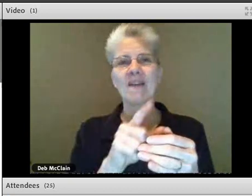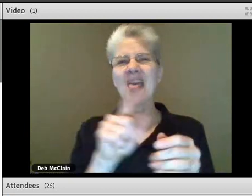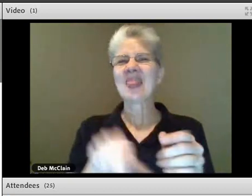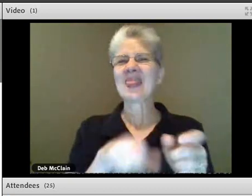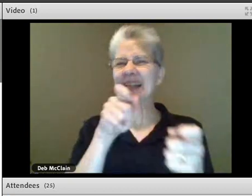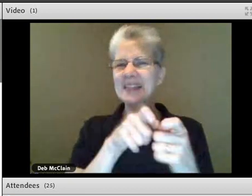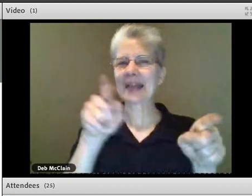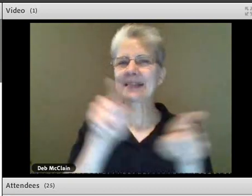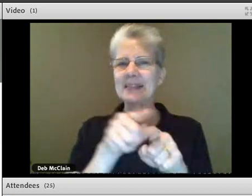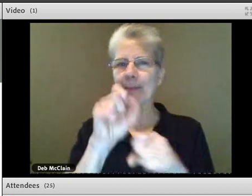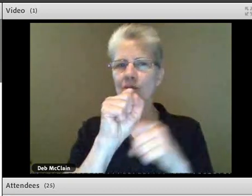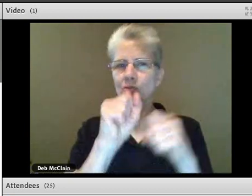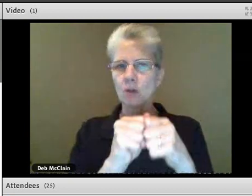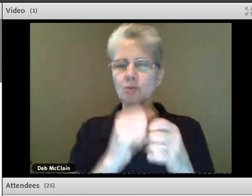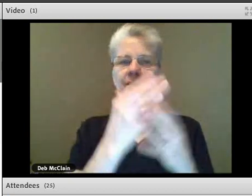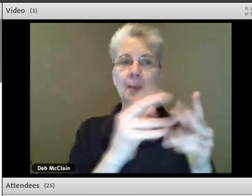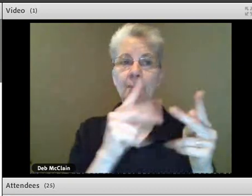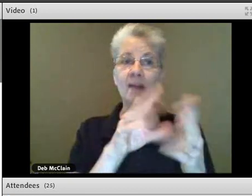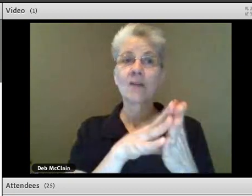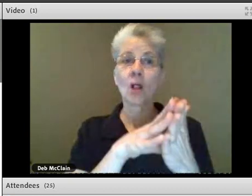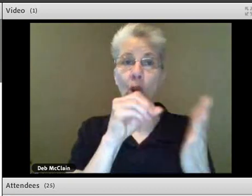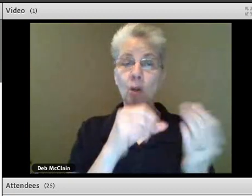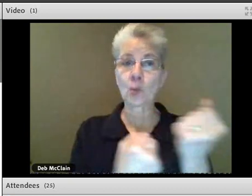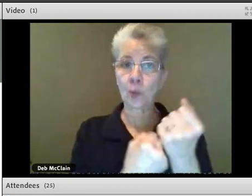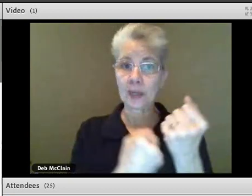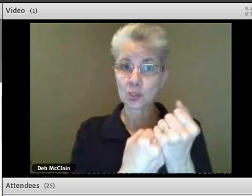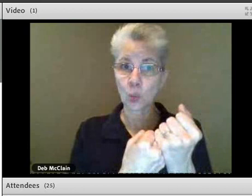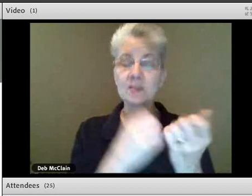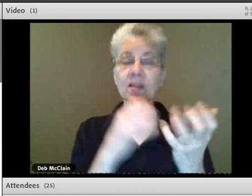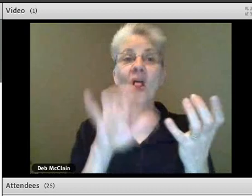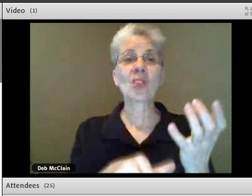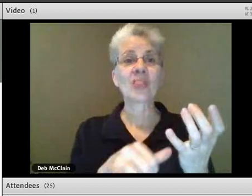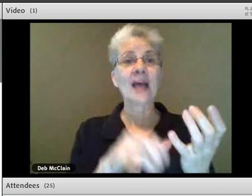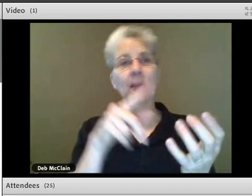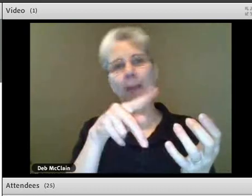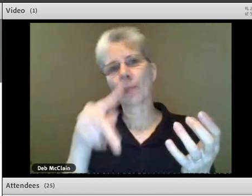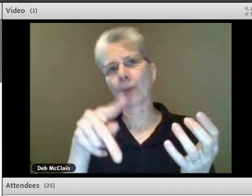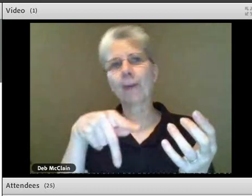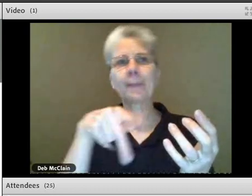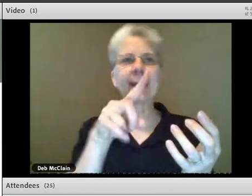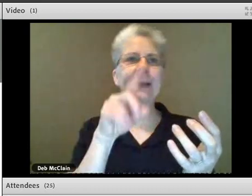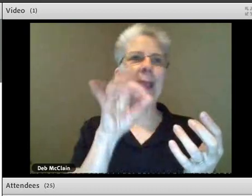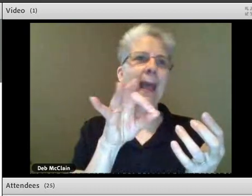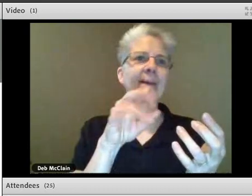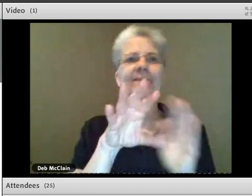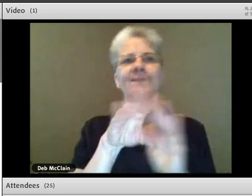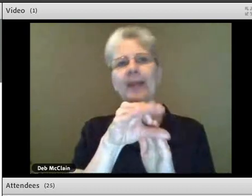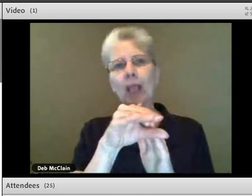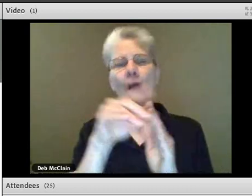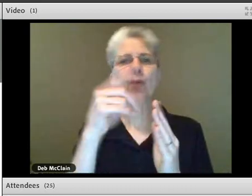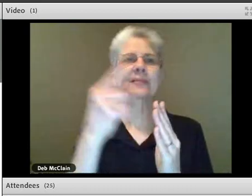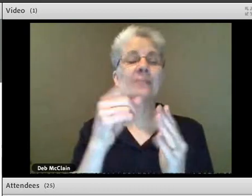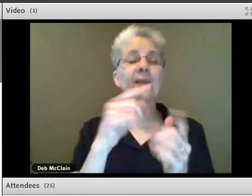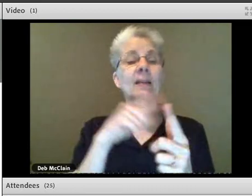They should have some sort of learning resource, and again, that's a PowerPoint, a PDF, a video, and then something they can submit to make sure